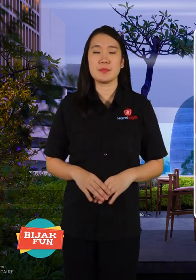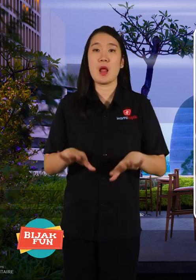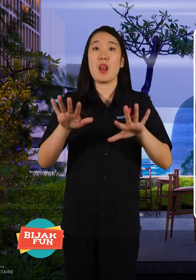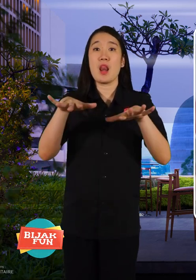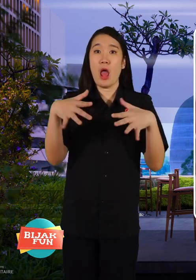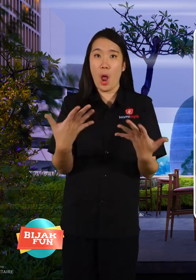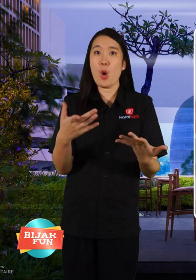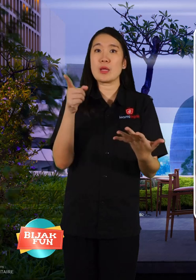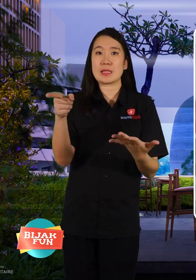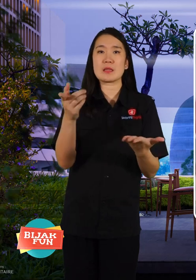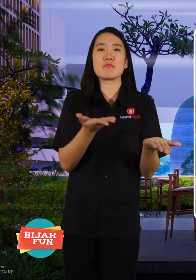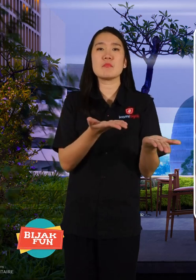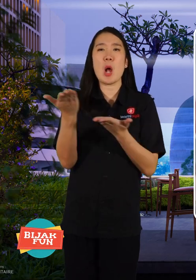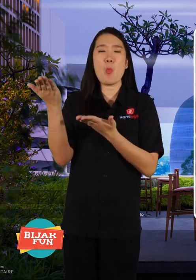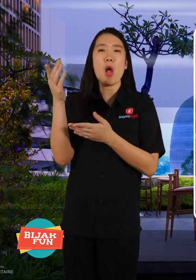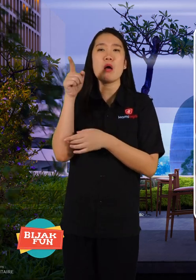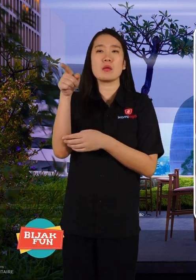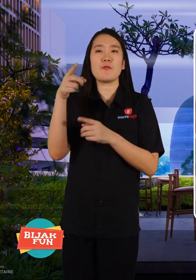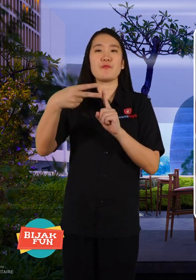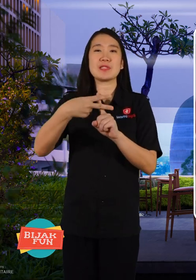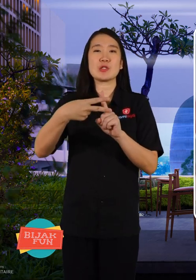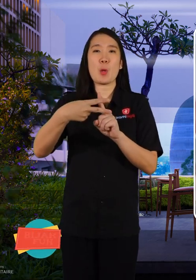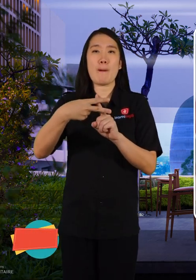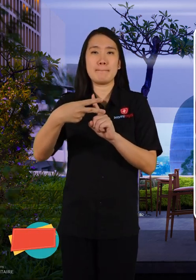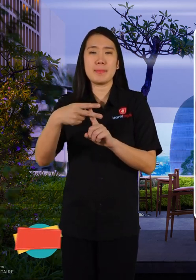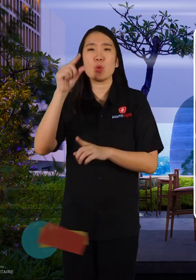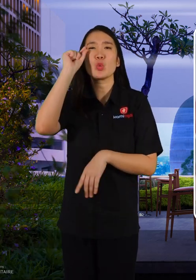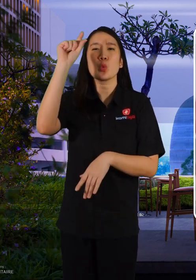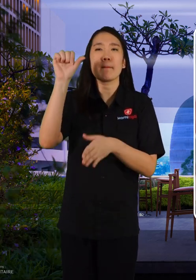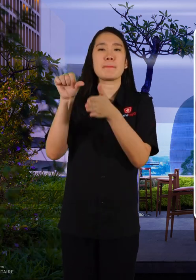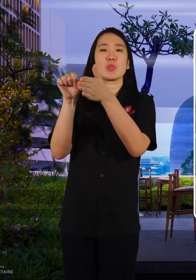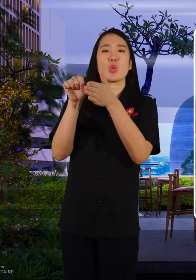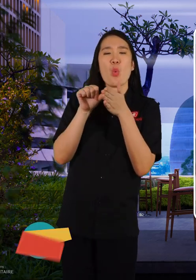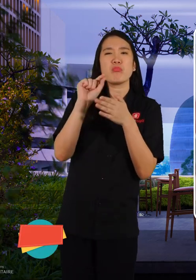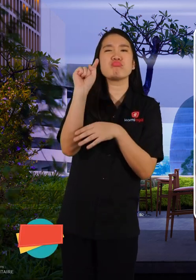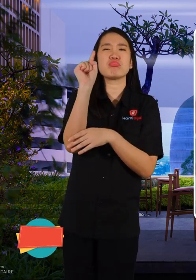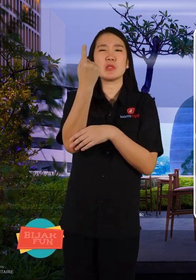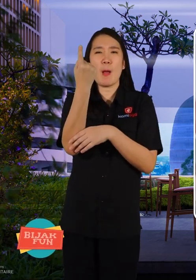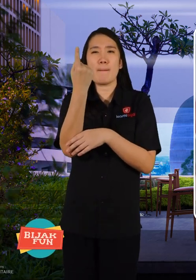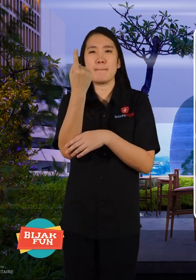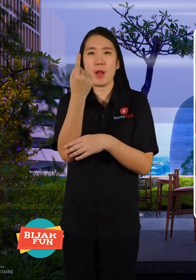Then, he was taken to physiotherapy for first aid,